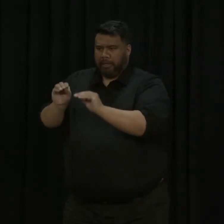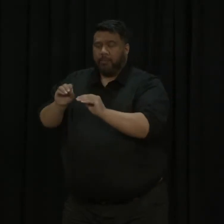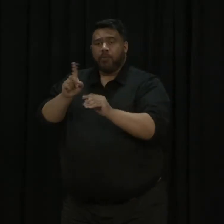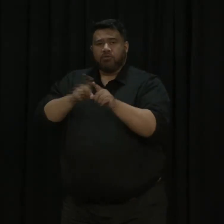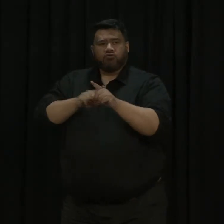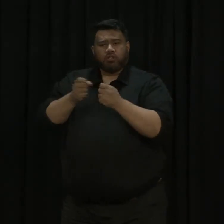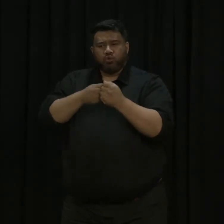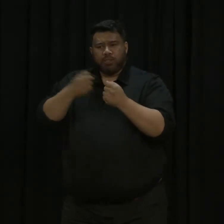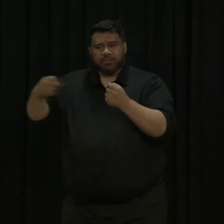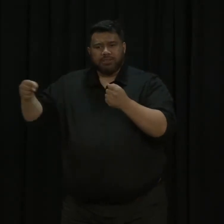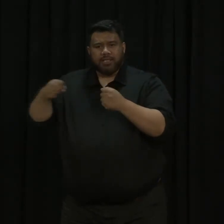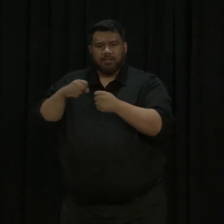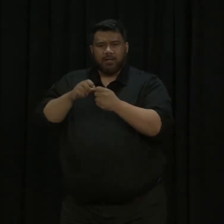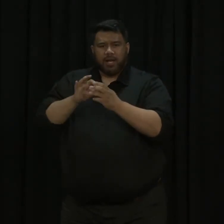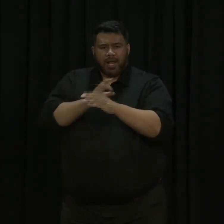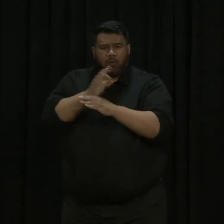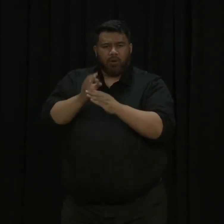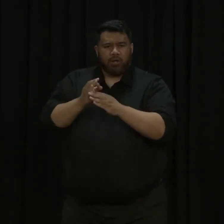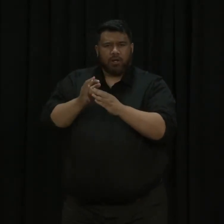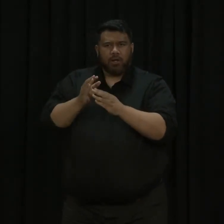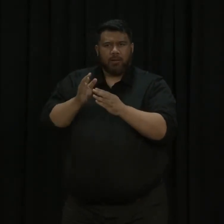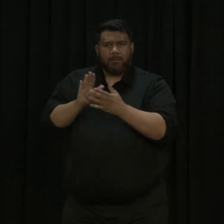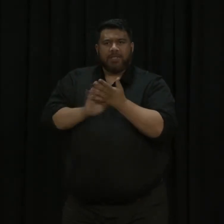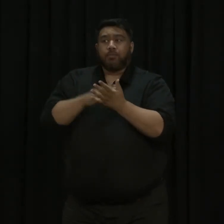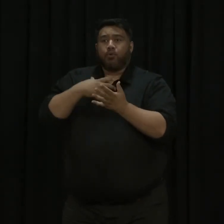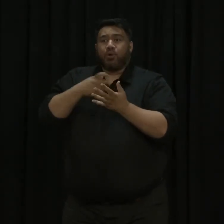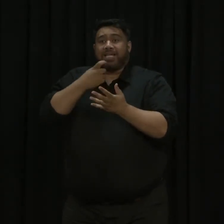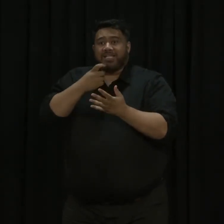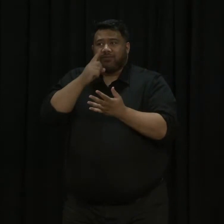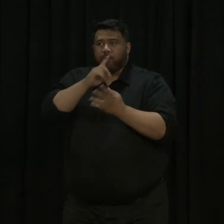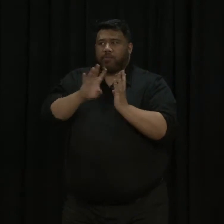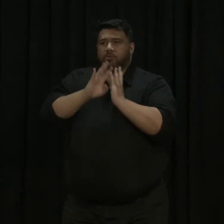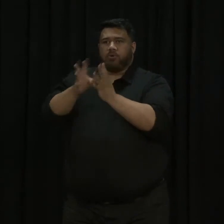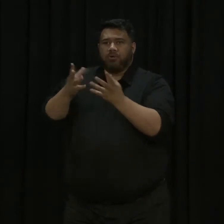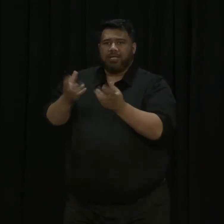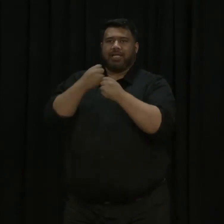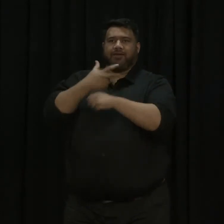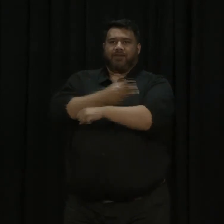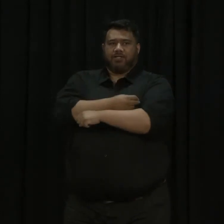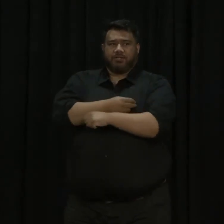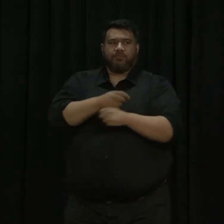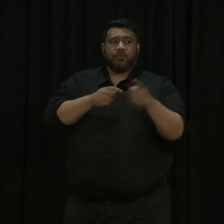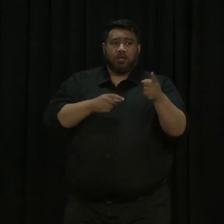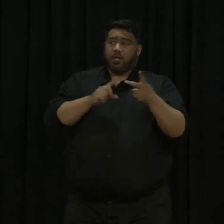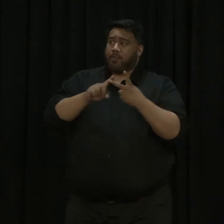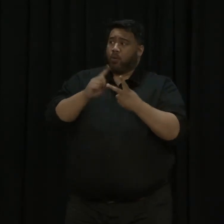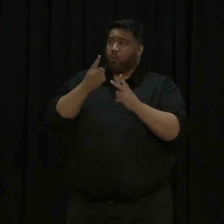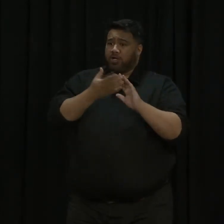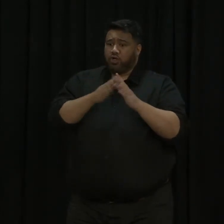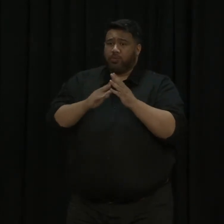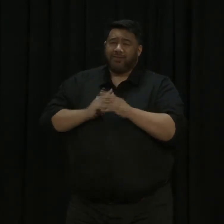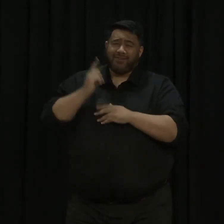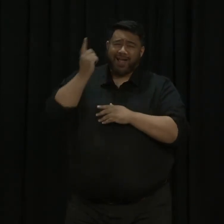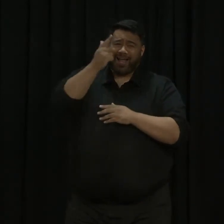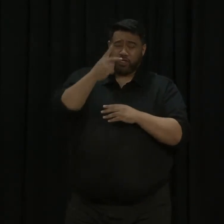They are moving them around but we are working with them with